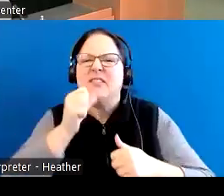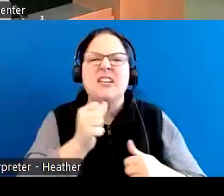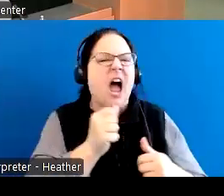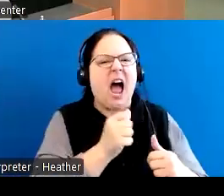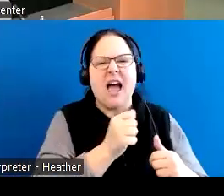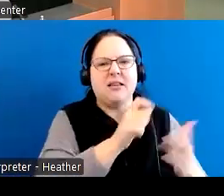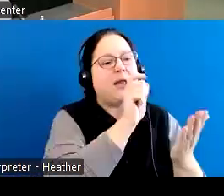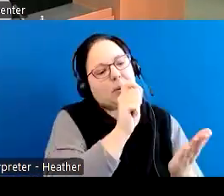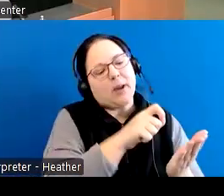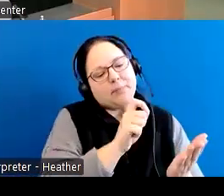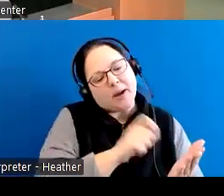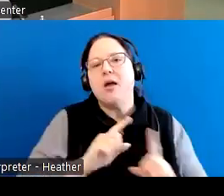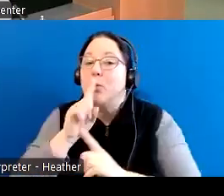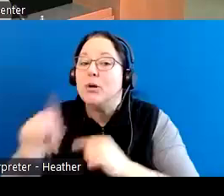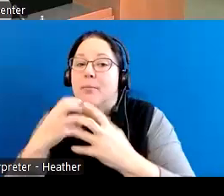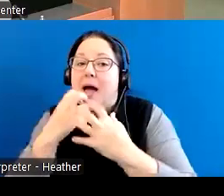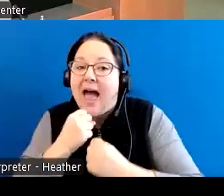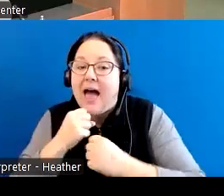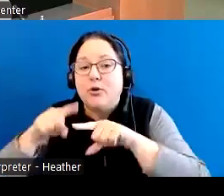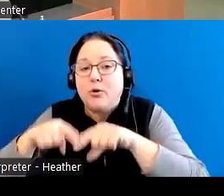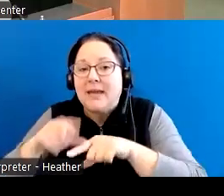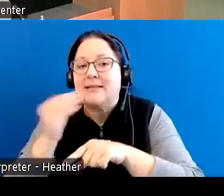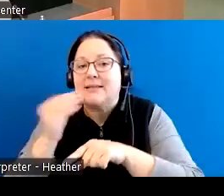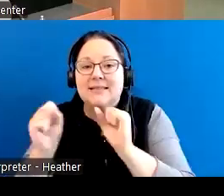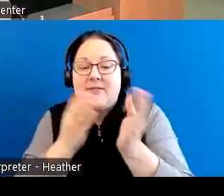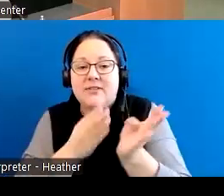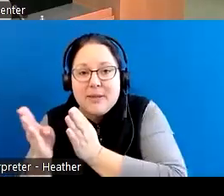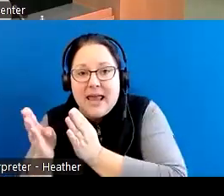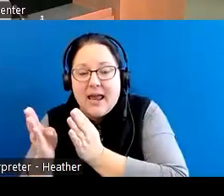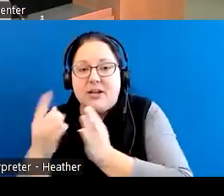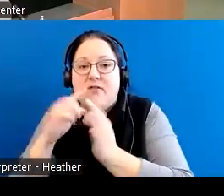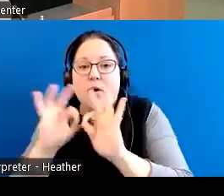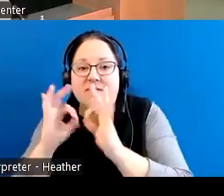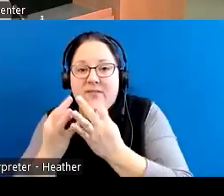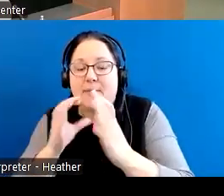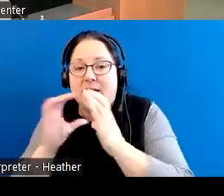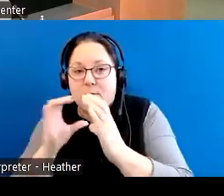and family communication. And Dr. Sharf kind of alluded to some of our goals when we started. We